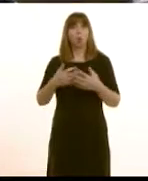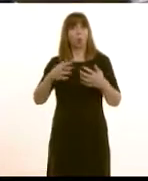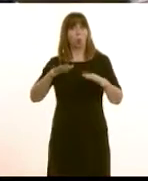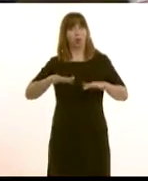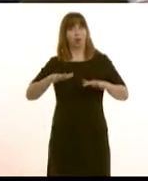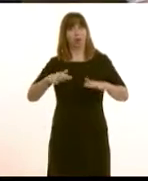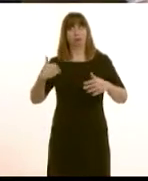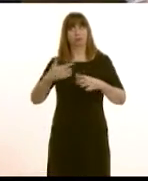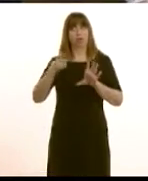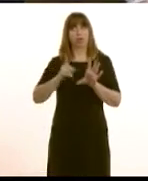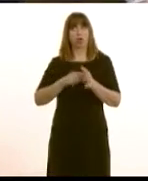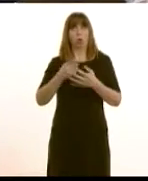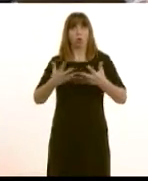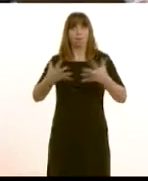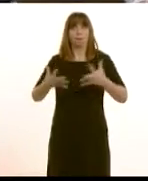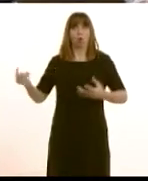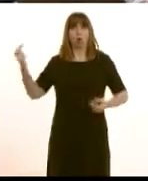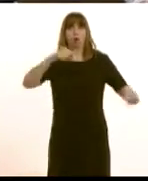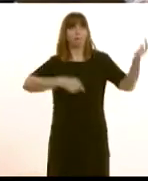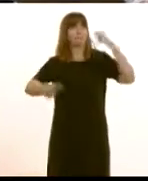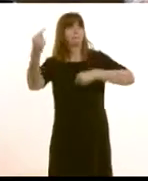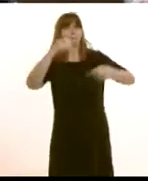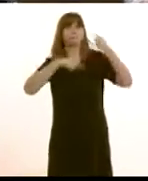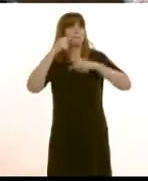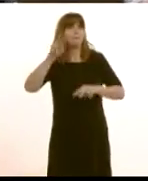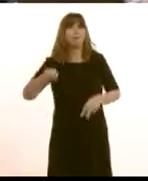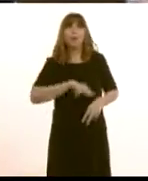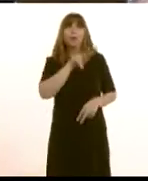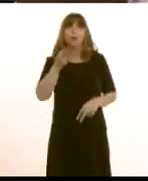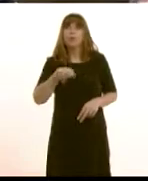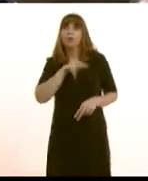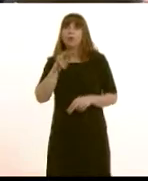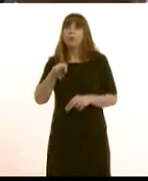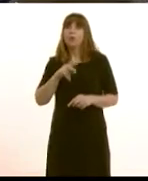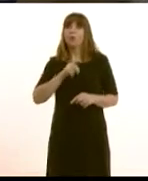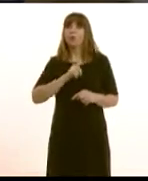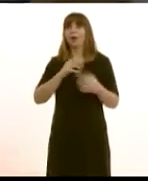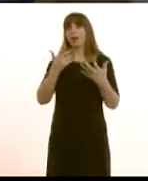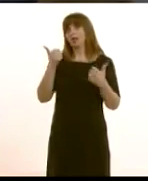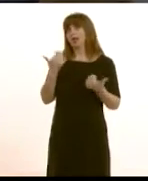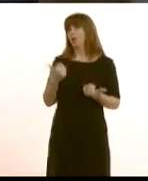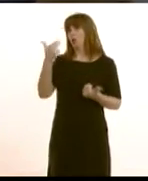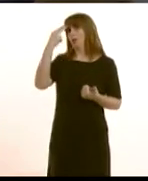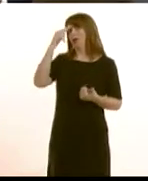the past year. One of the attractions for Wales is its growing culinary reputation.